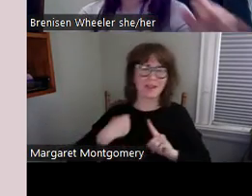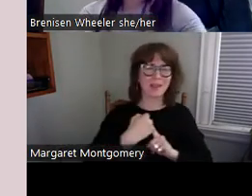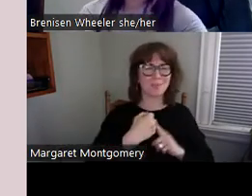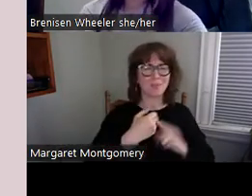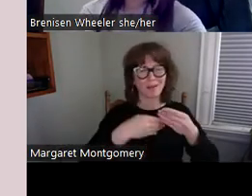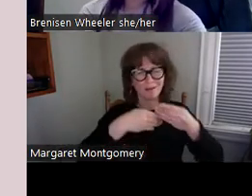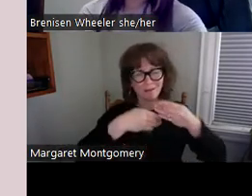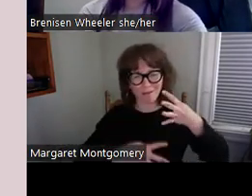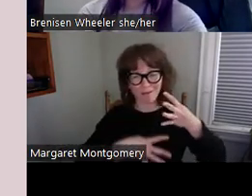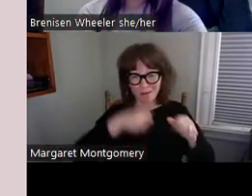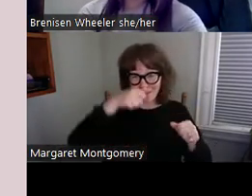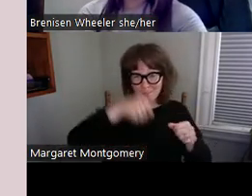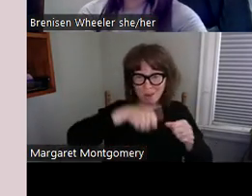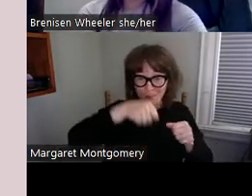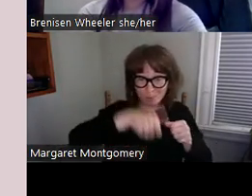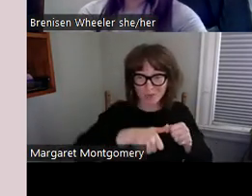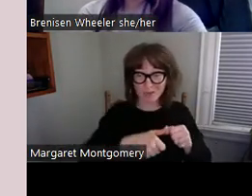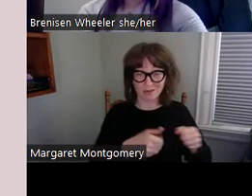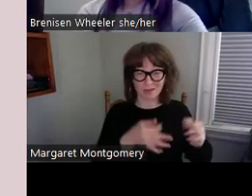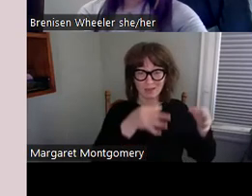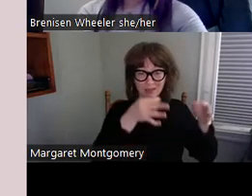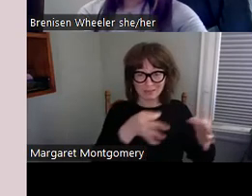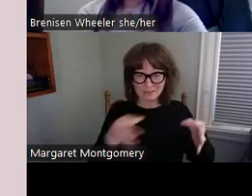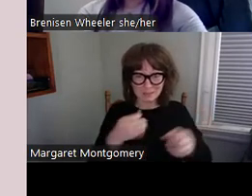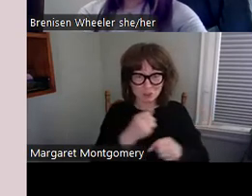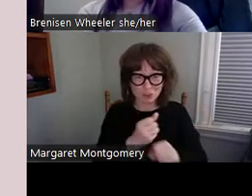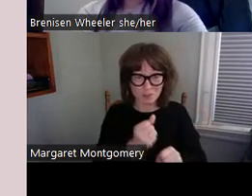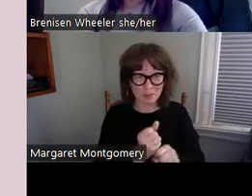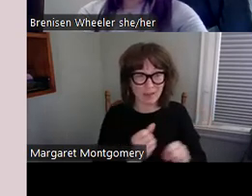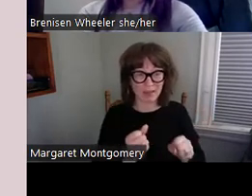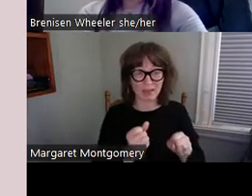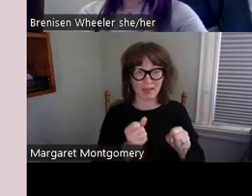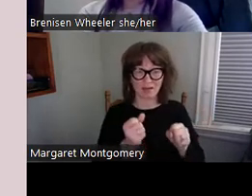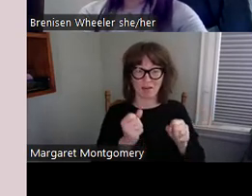to make decisions for ourselves and our life, their emotional. scars from these are often